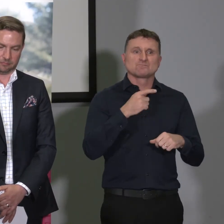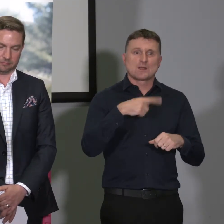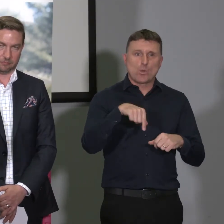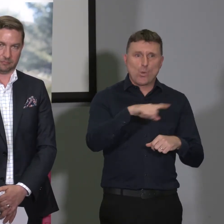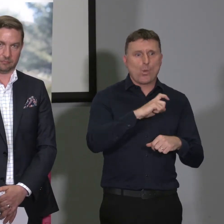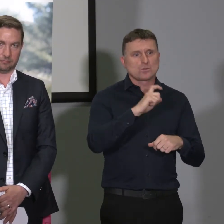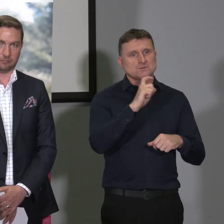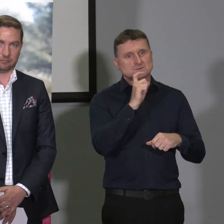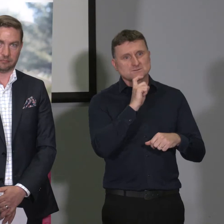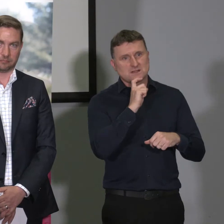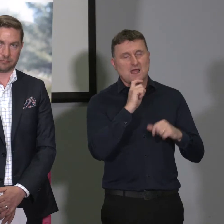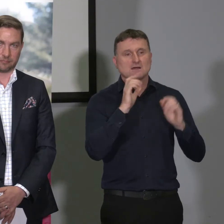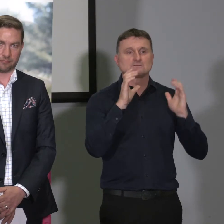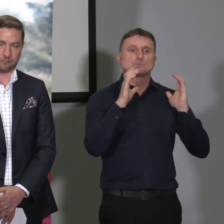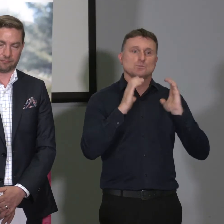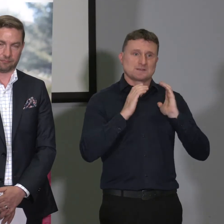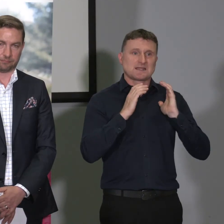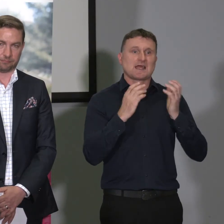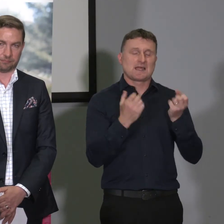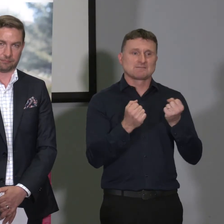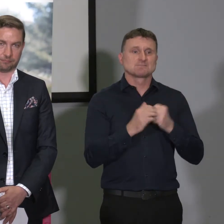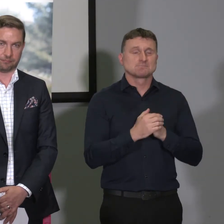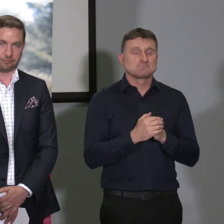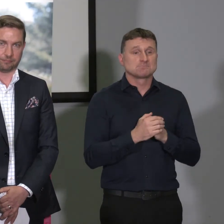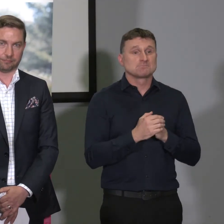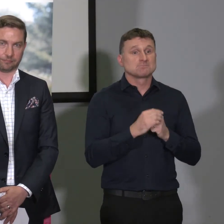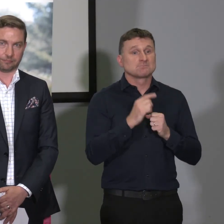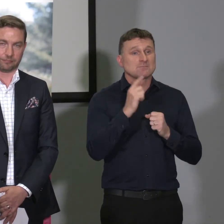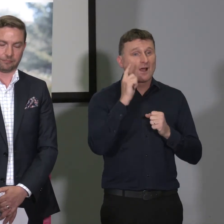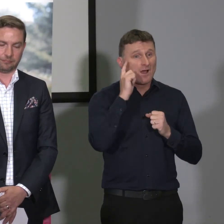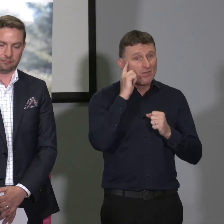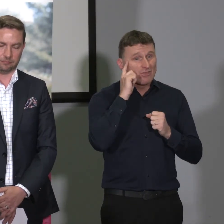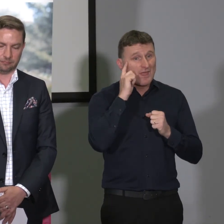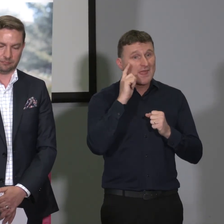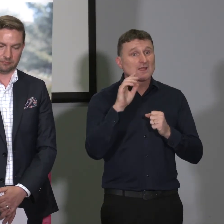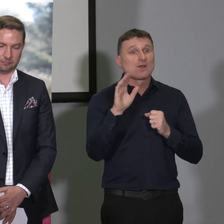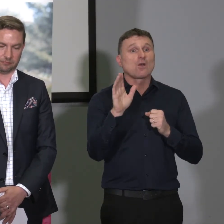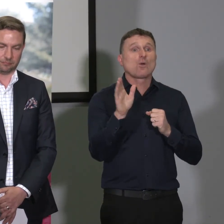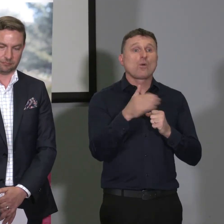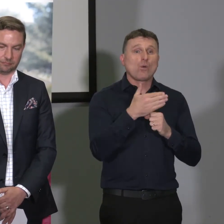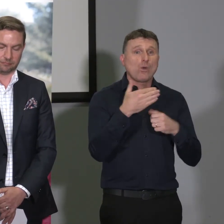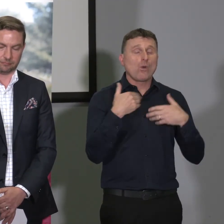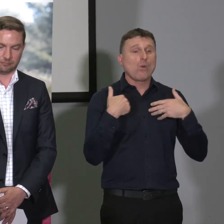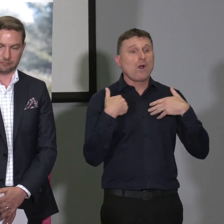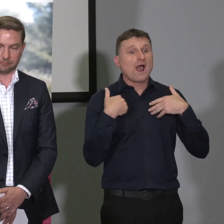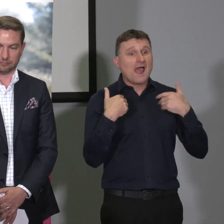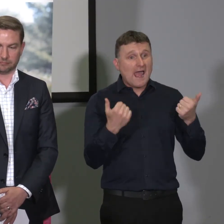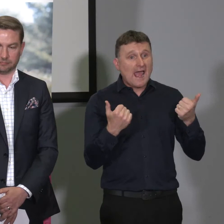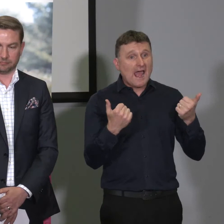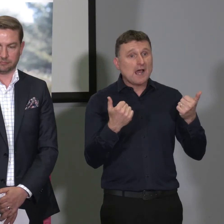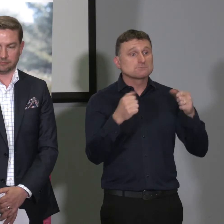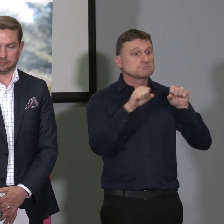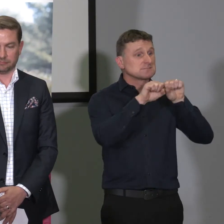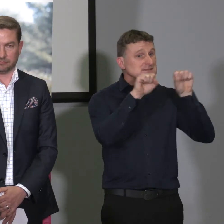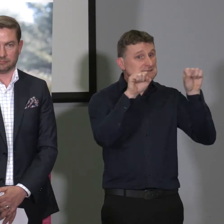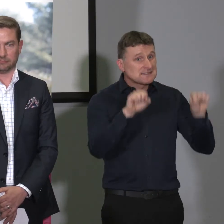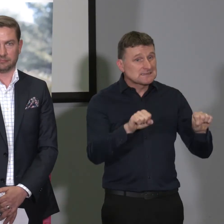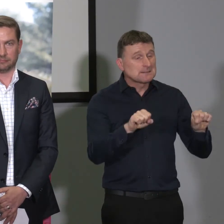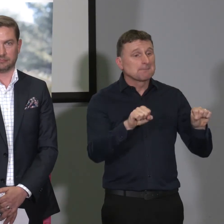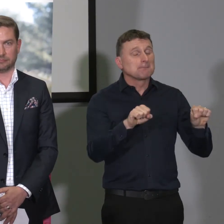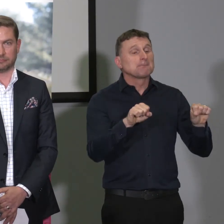other stress and pressure of